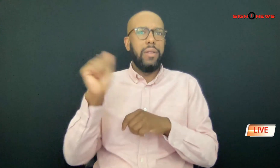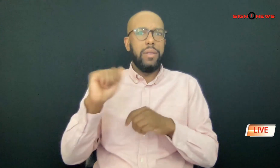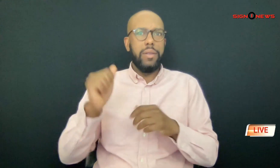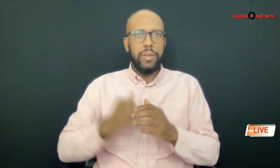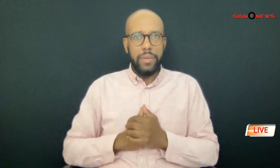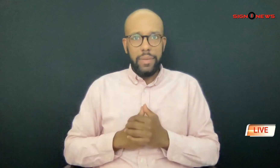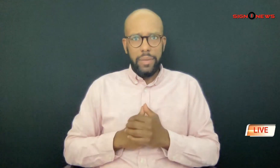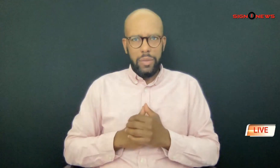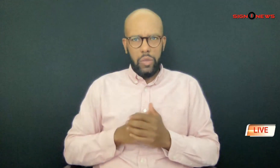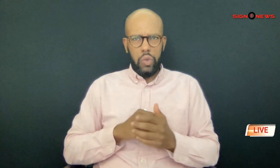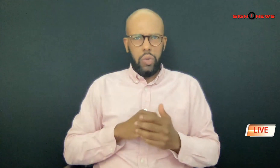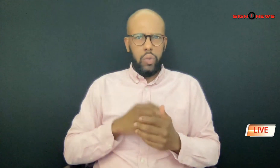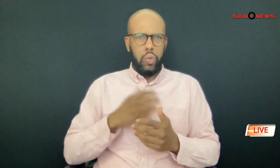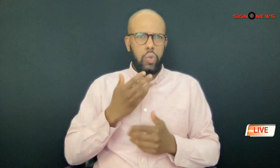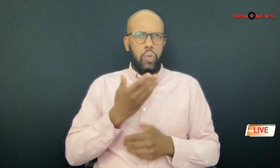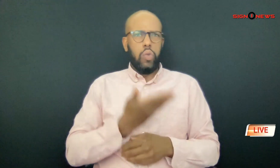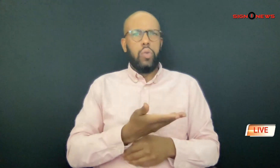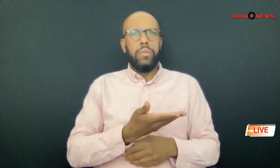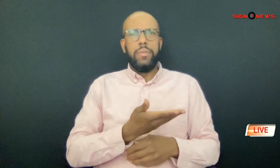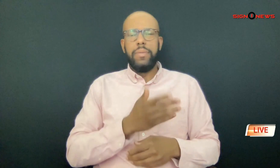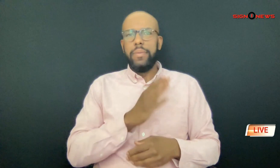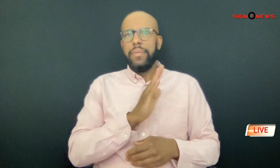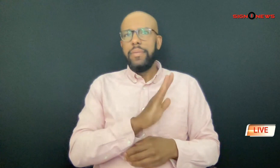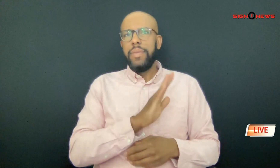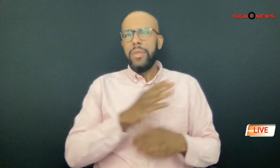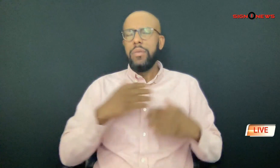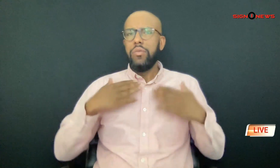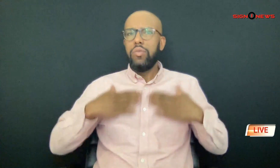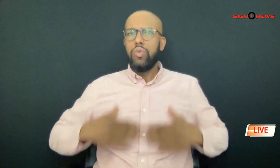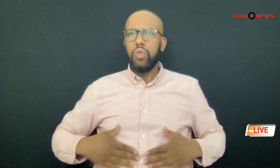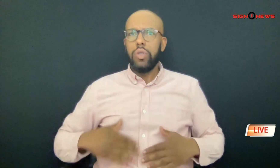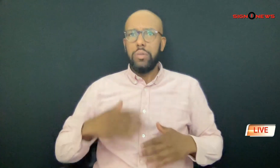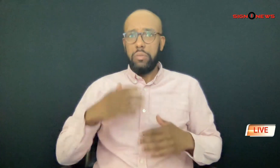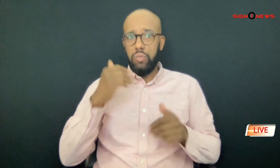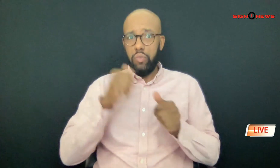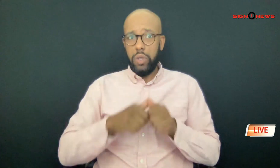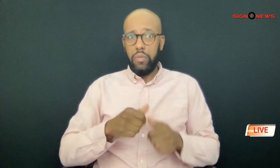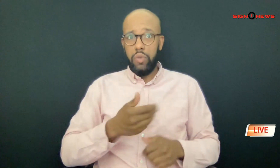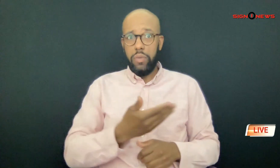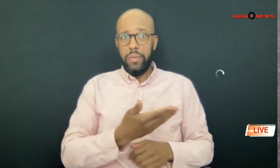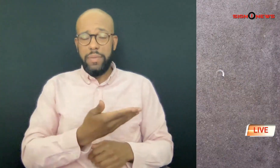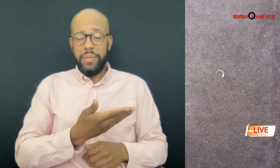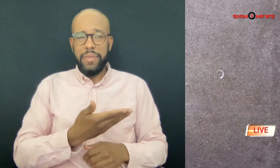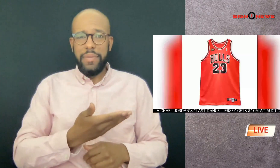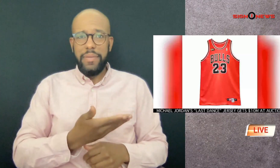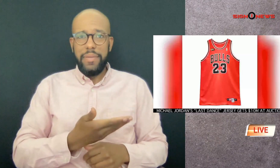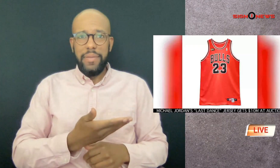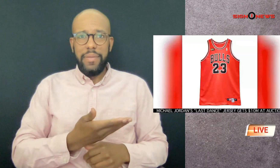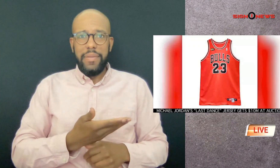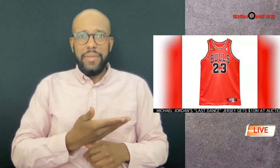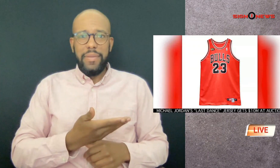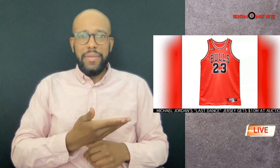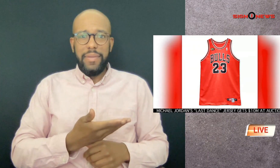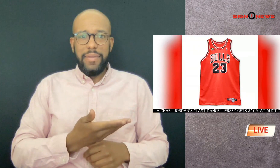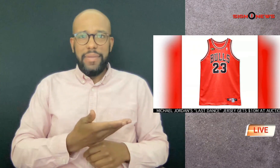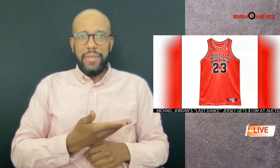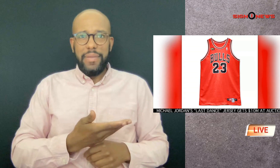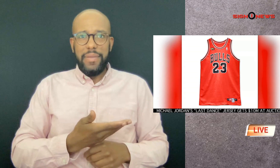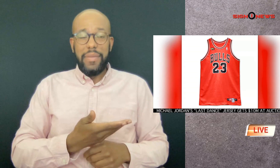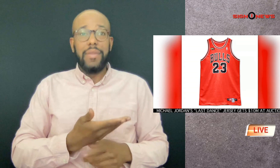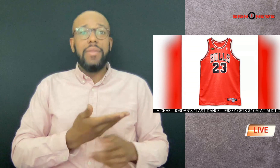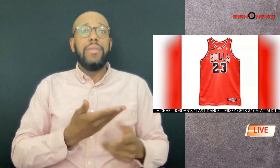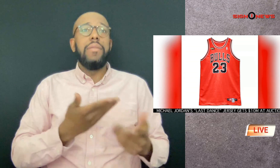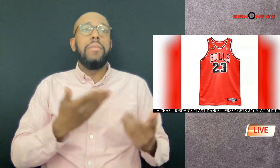take a look at this jersey do you recognize it